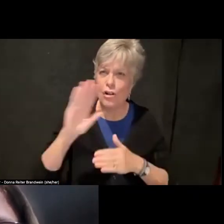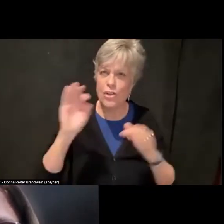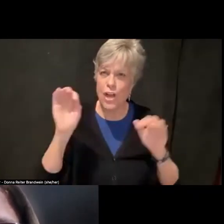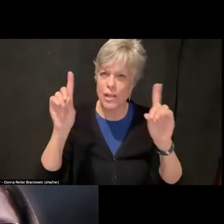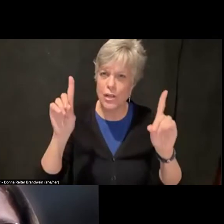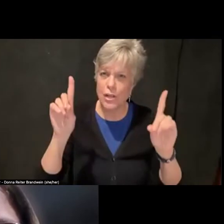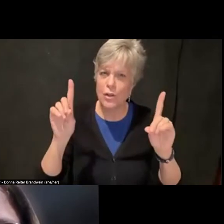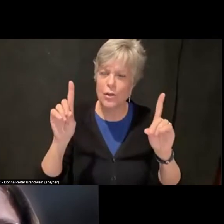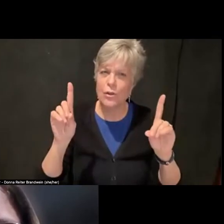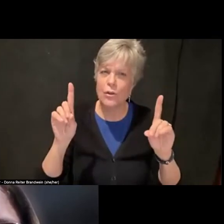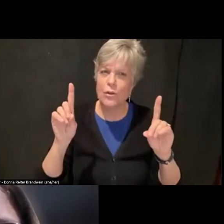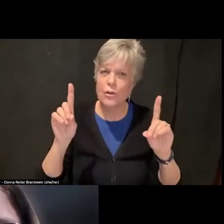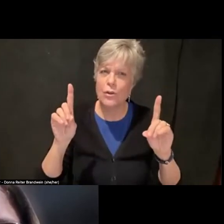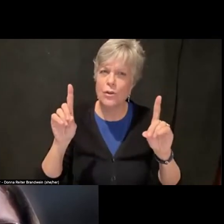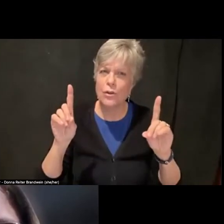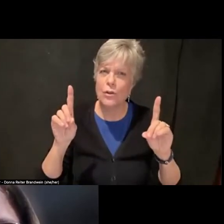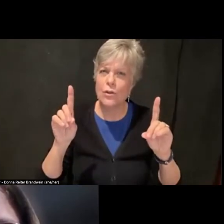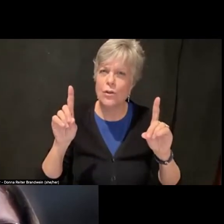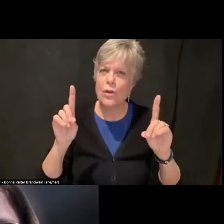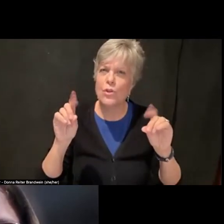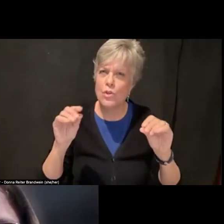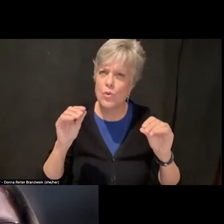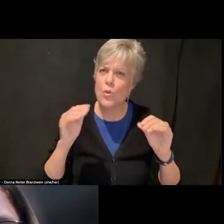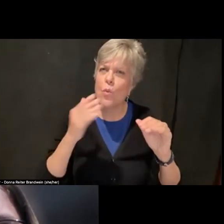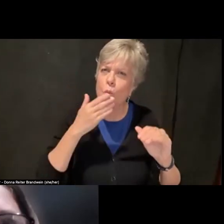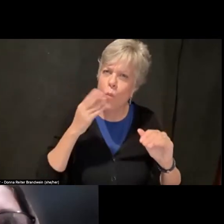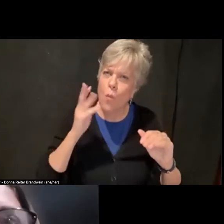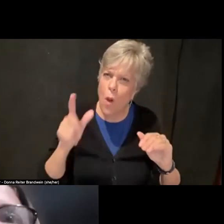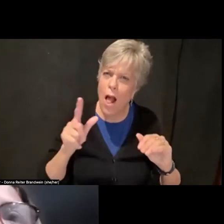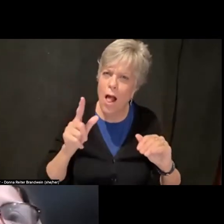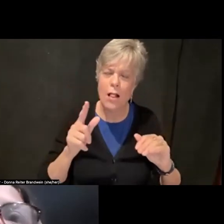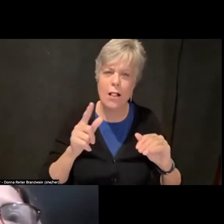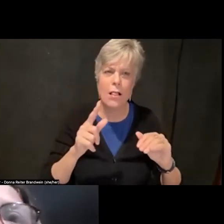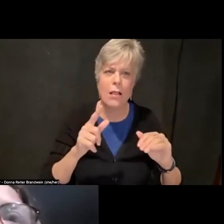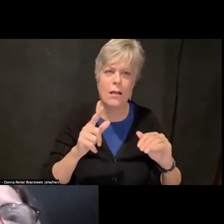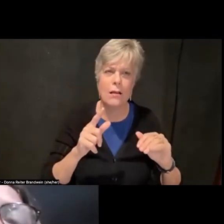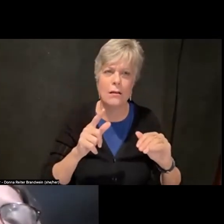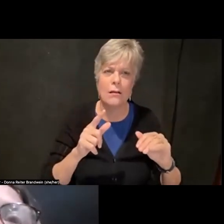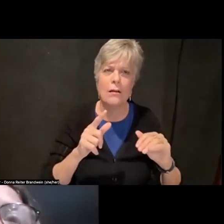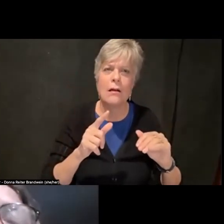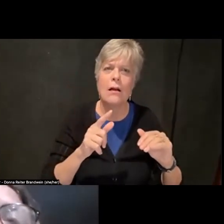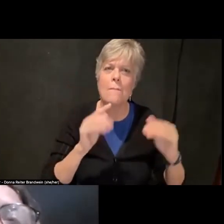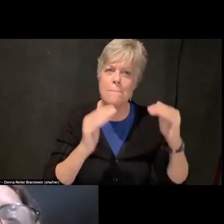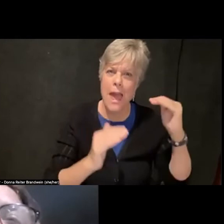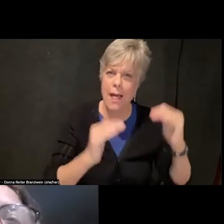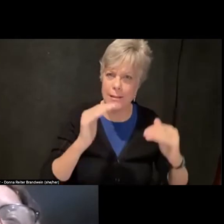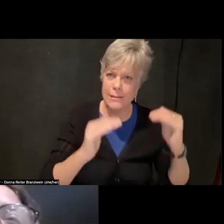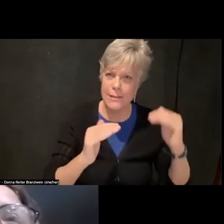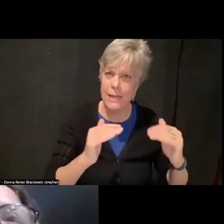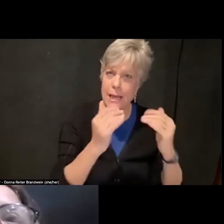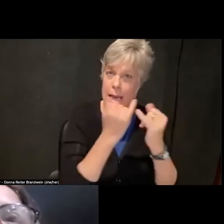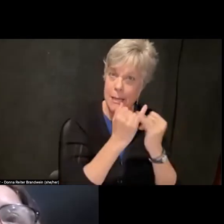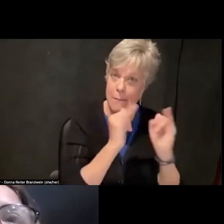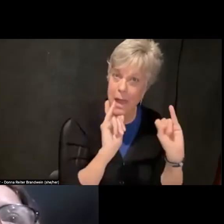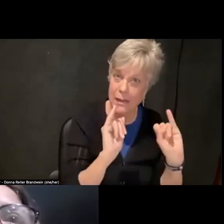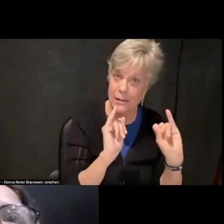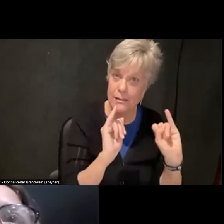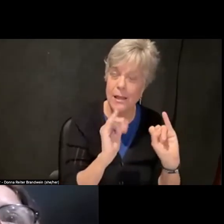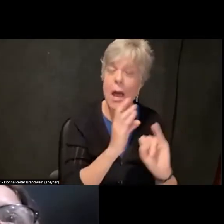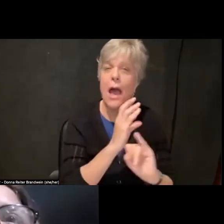in balancing the independence but also the co-facilitation between disability cultural centers